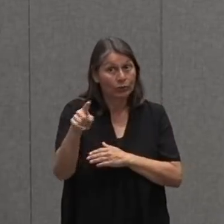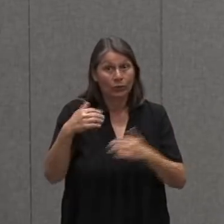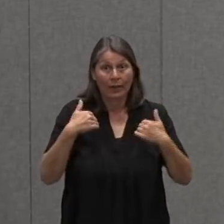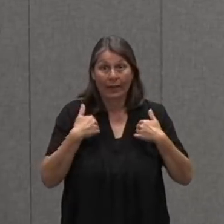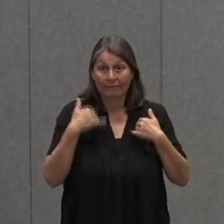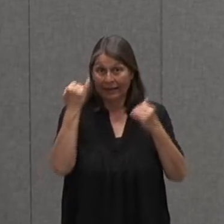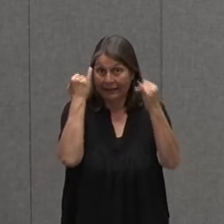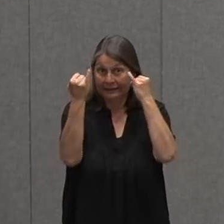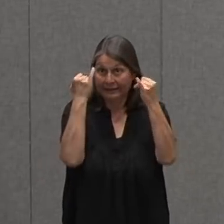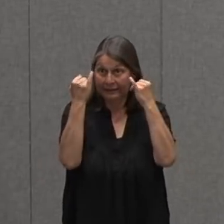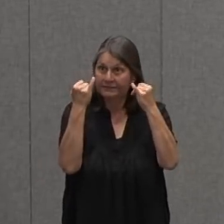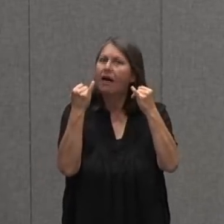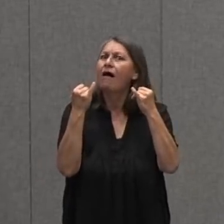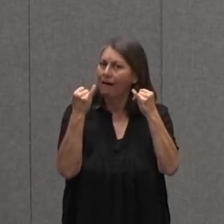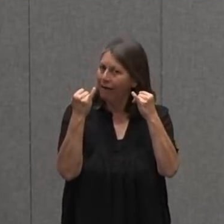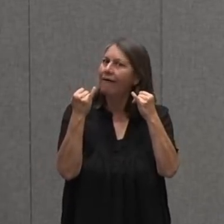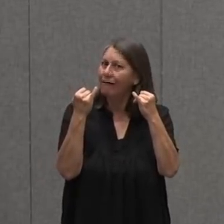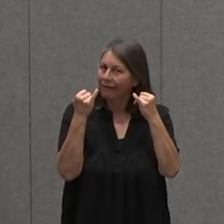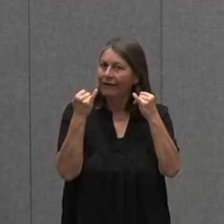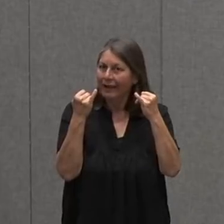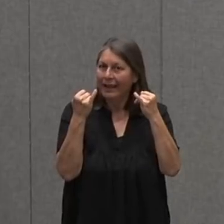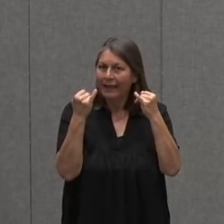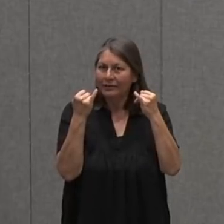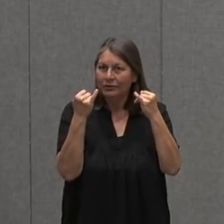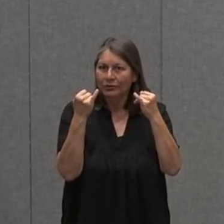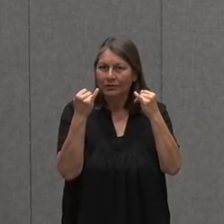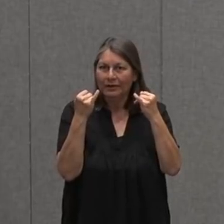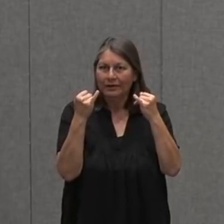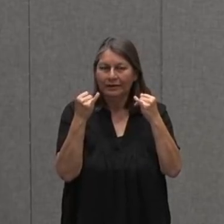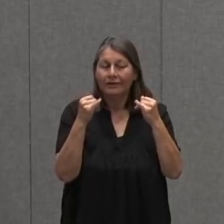And you know you can always Tweet those out to our APS@Home